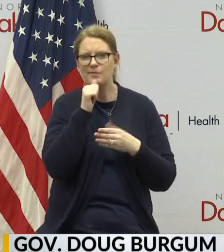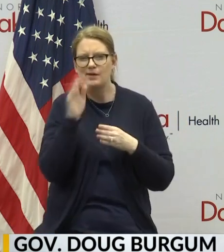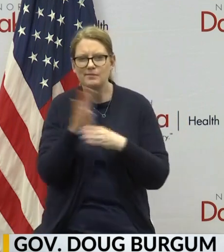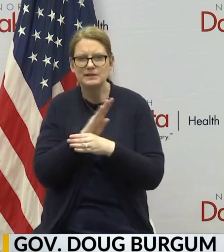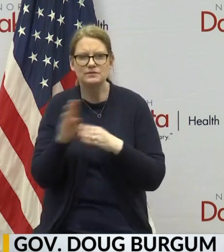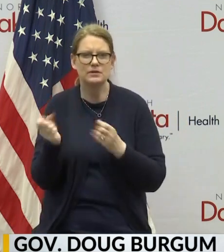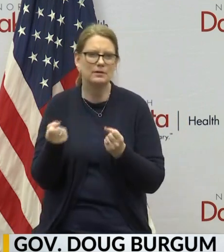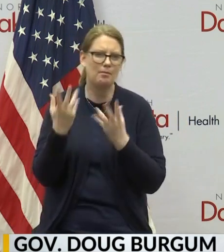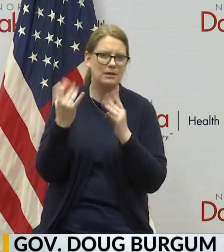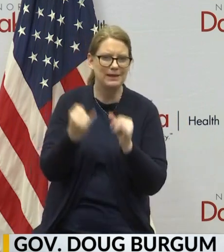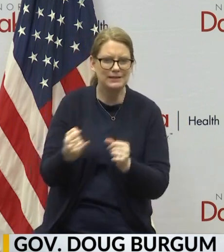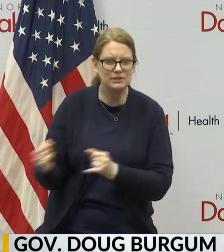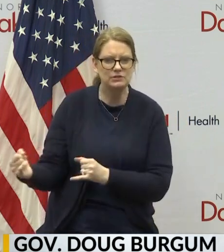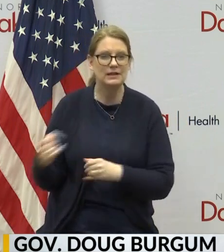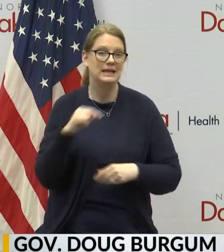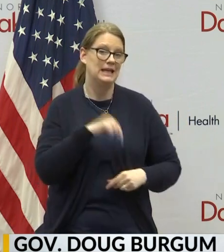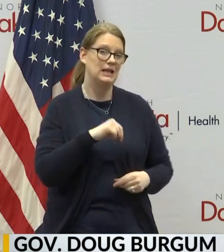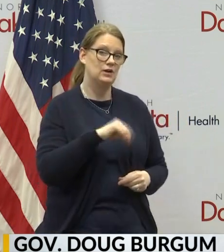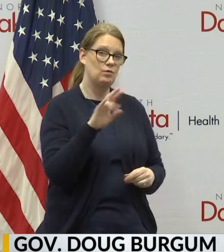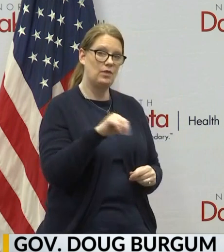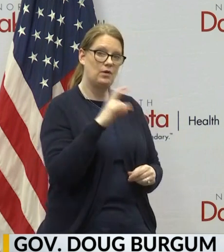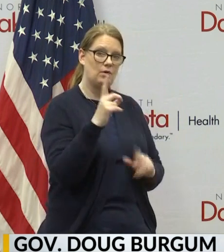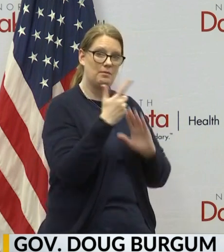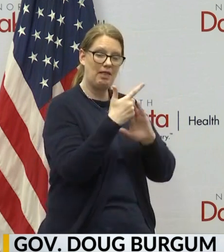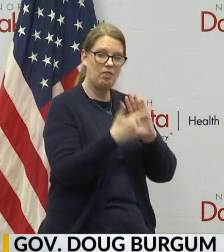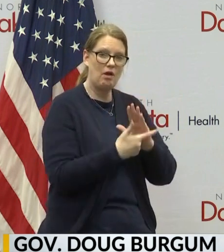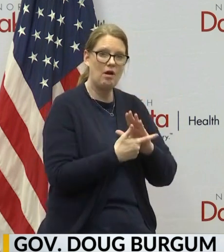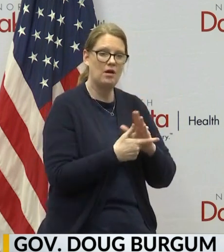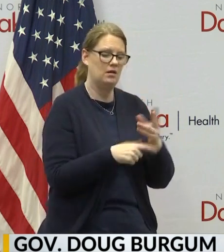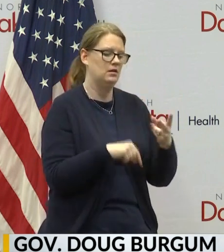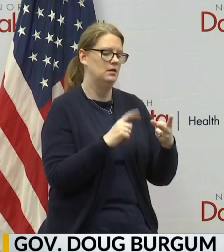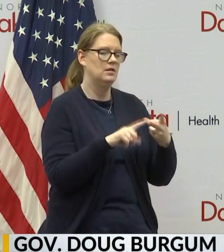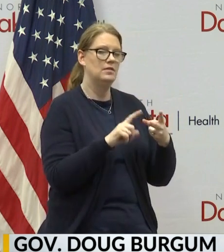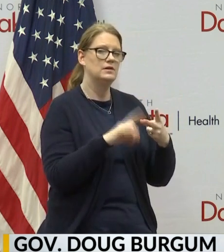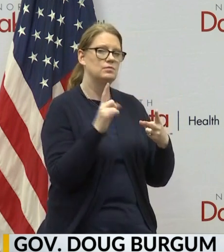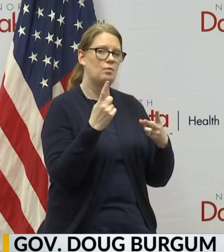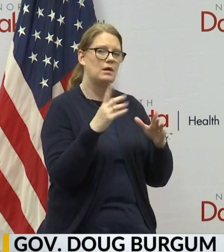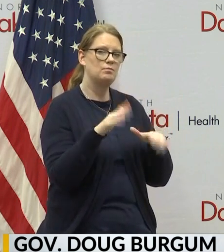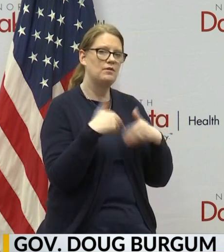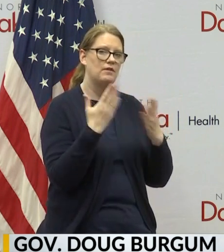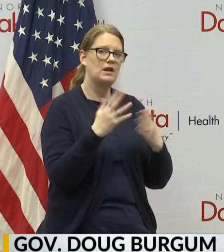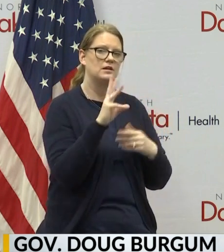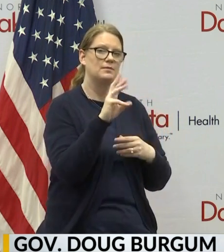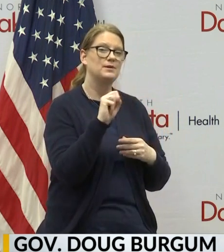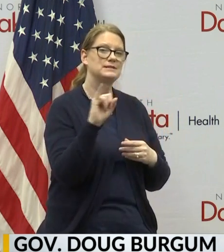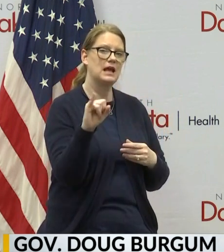OWN WORKERS COMPENSATION AGENCY. IN SOME STATES, WORKERS COMP IS PROVIDED THROUGH PRIVATE SECTOR